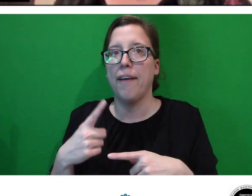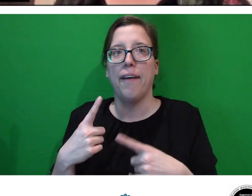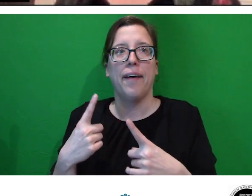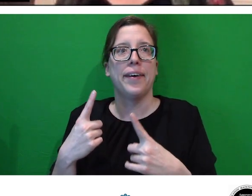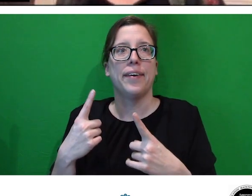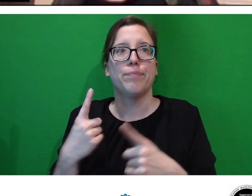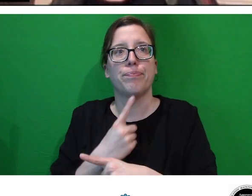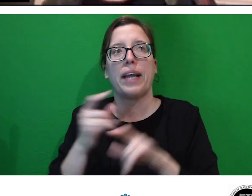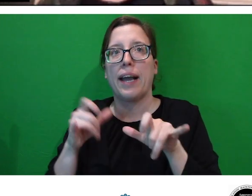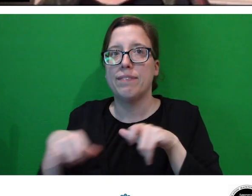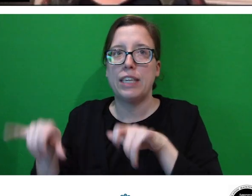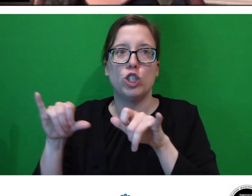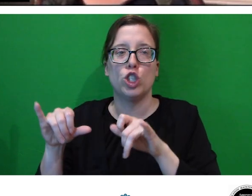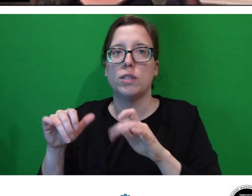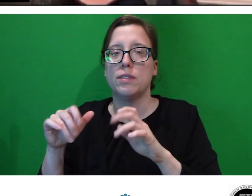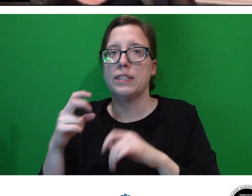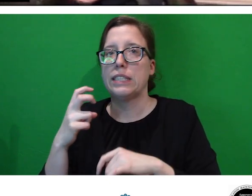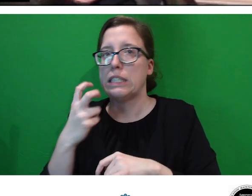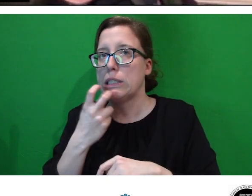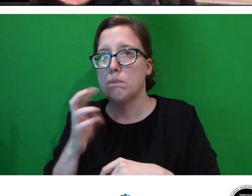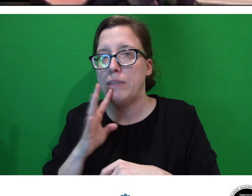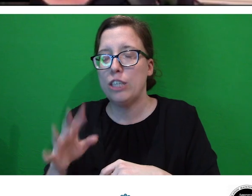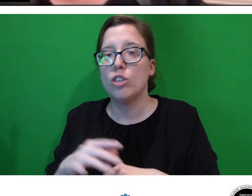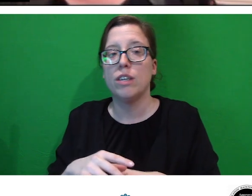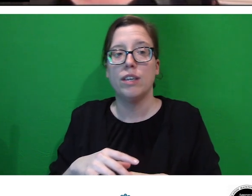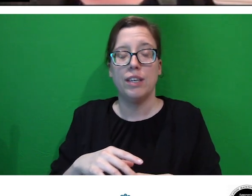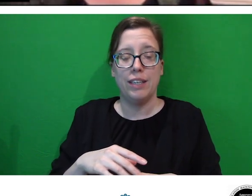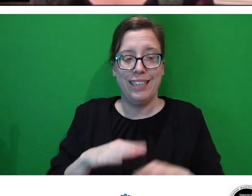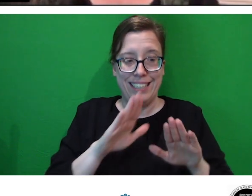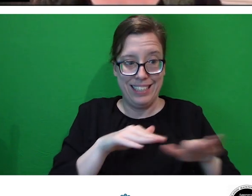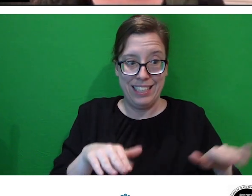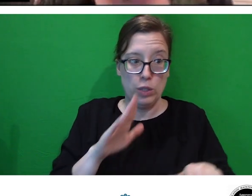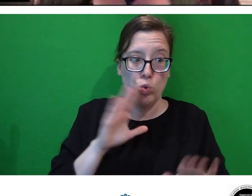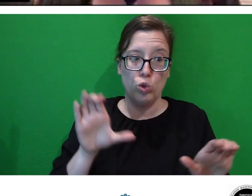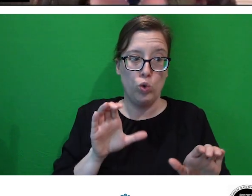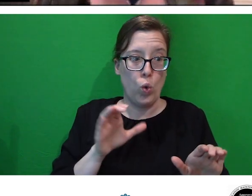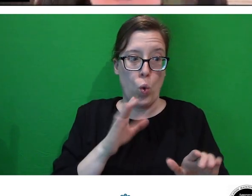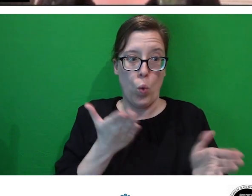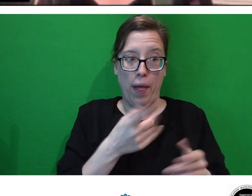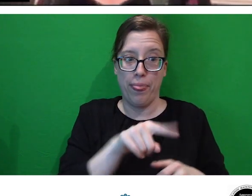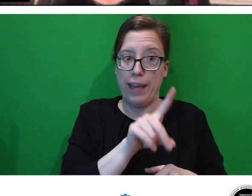understands through conventional reading, conventional writing, conventional sign,